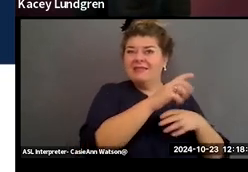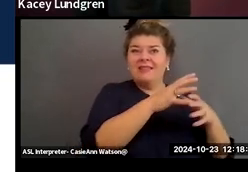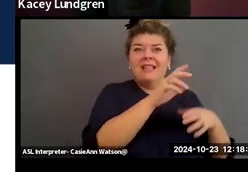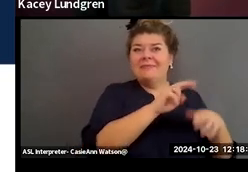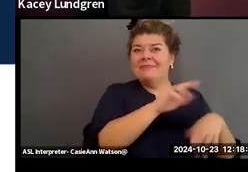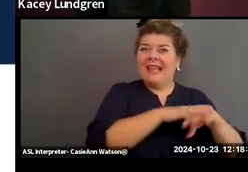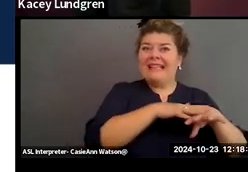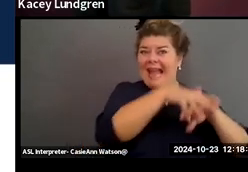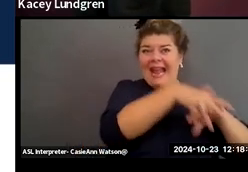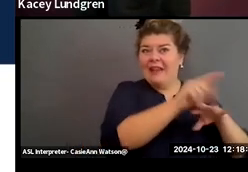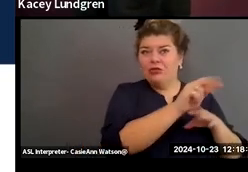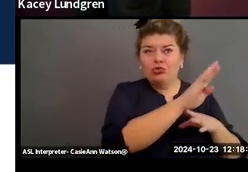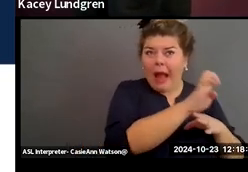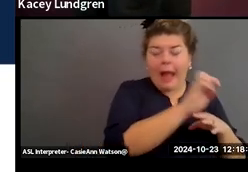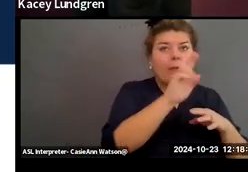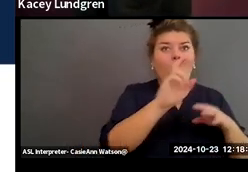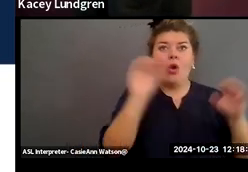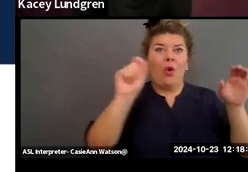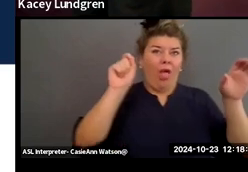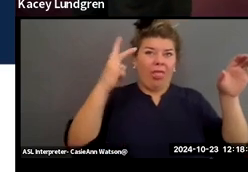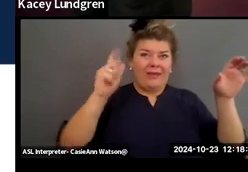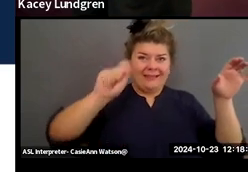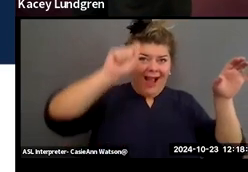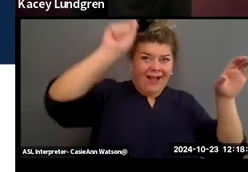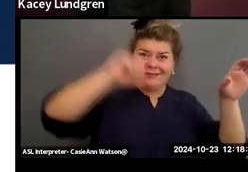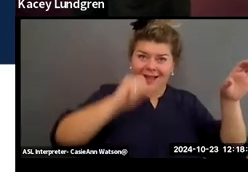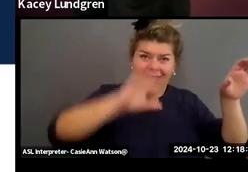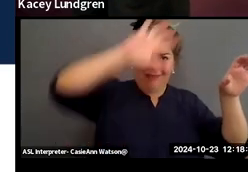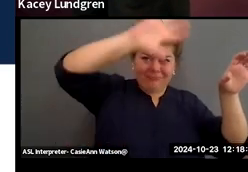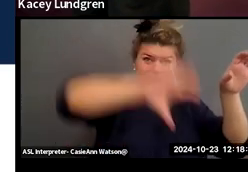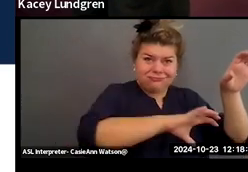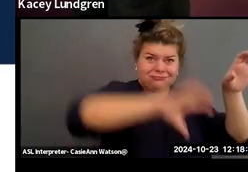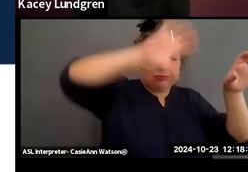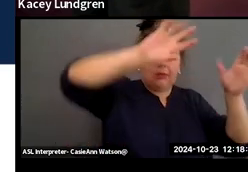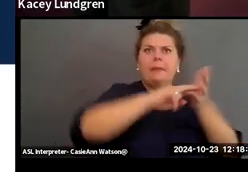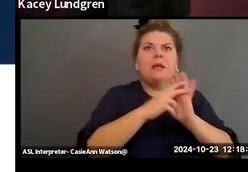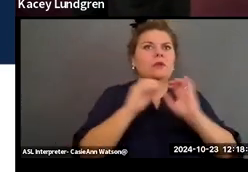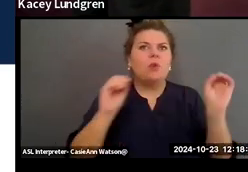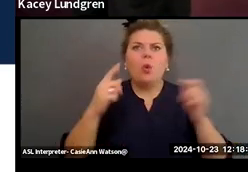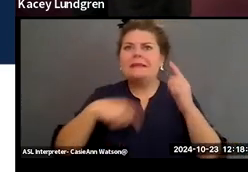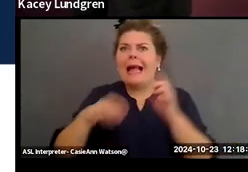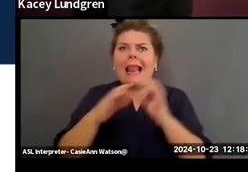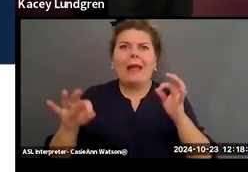there weren't really any language resources available. Alice and her family were out of luck.